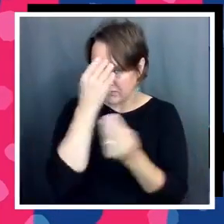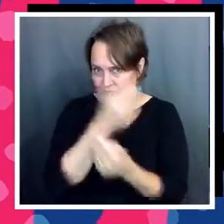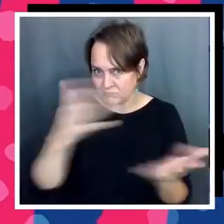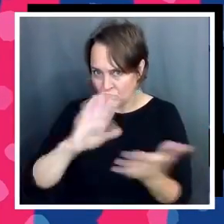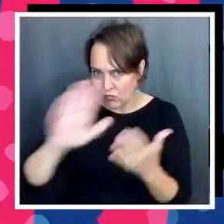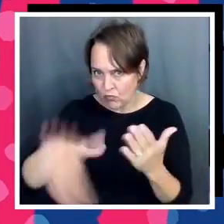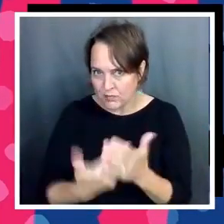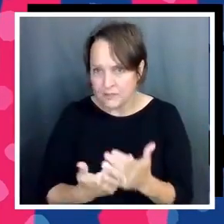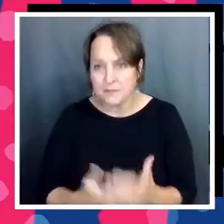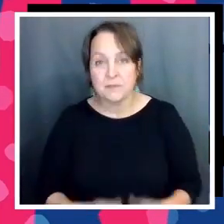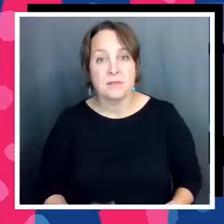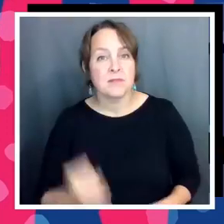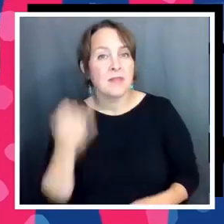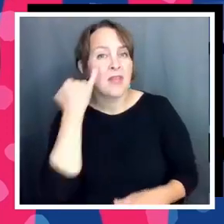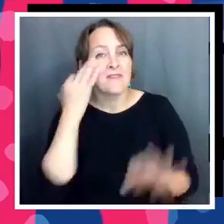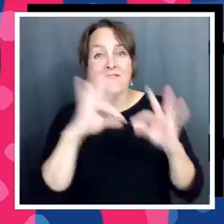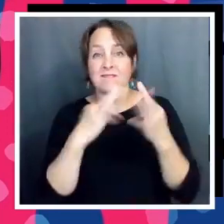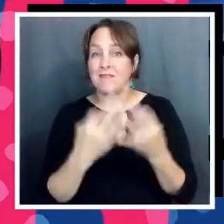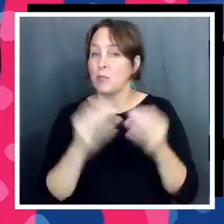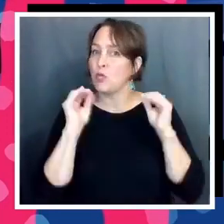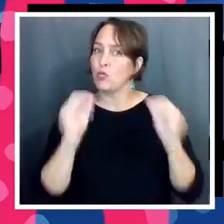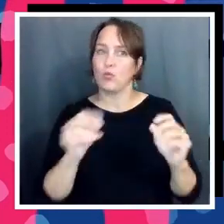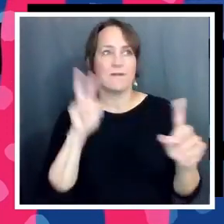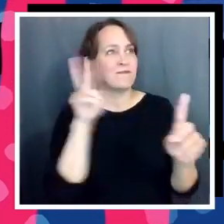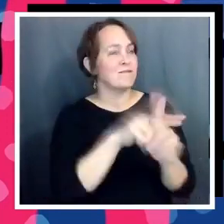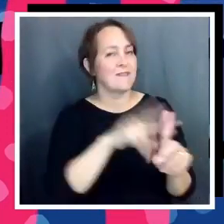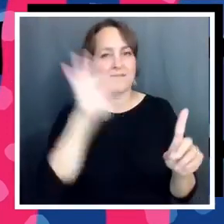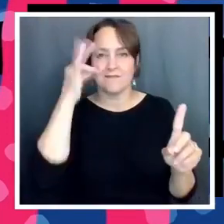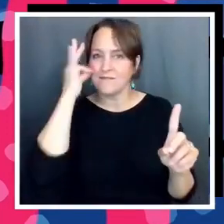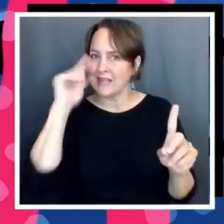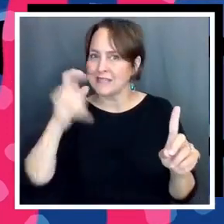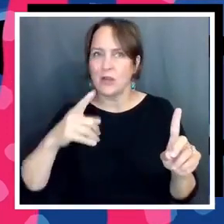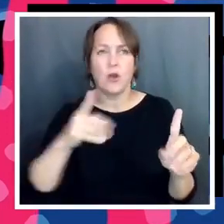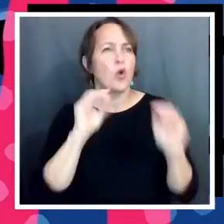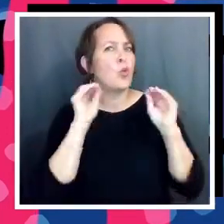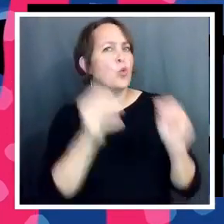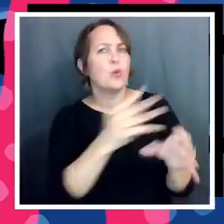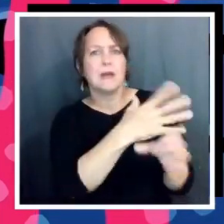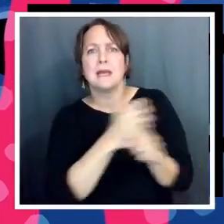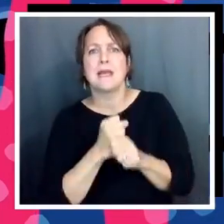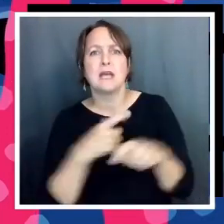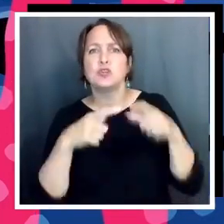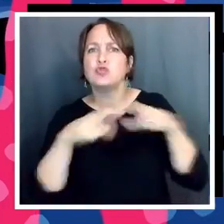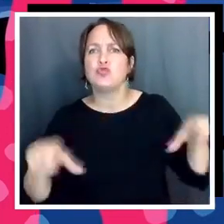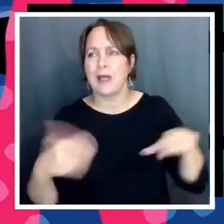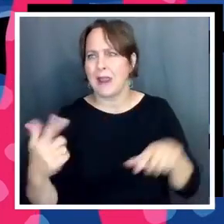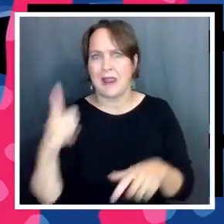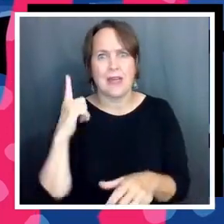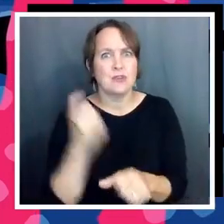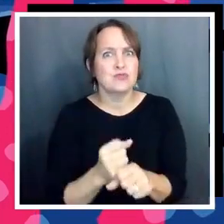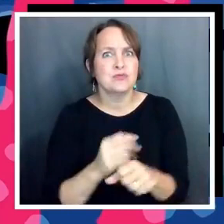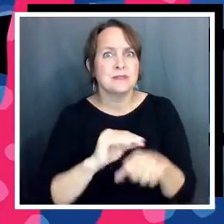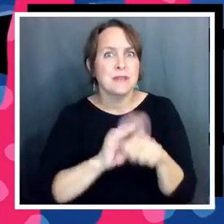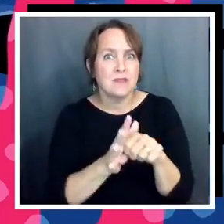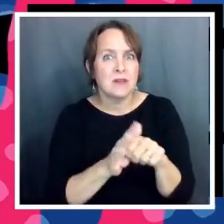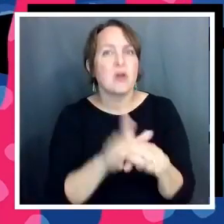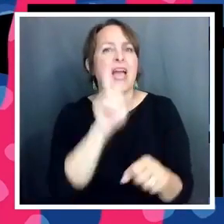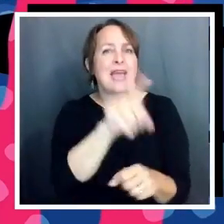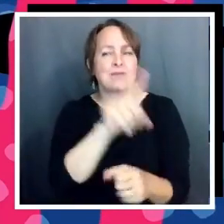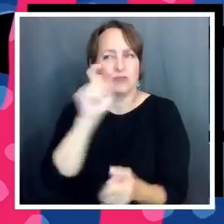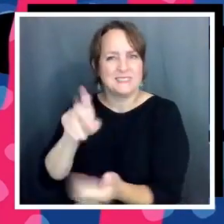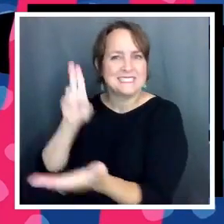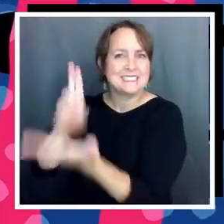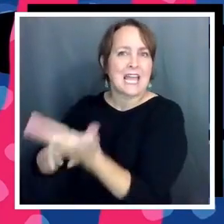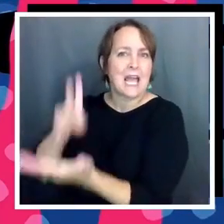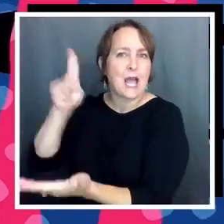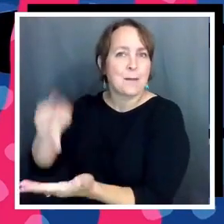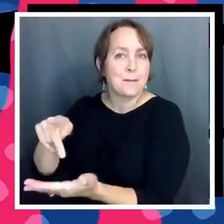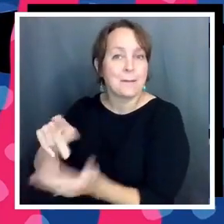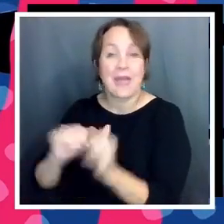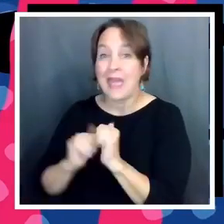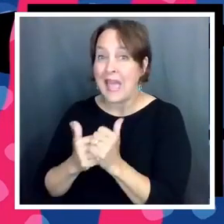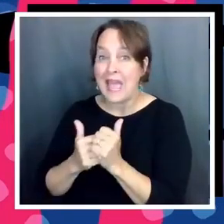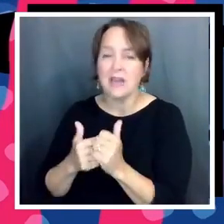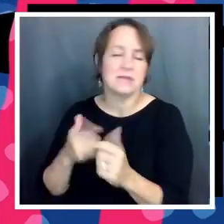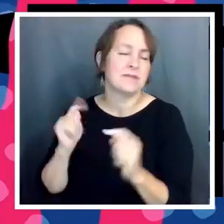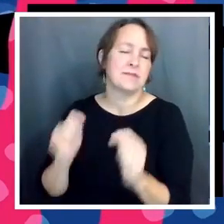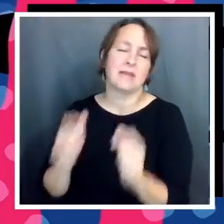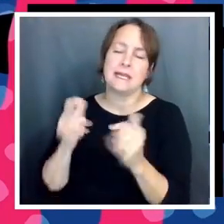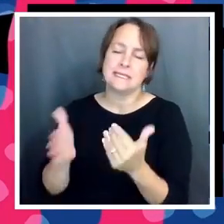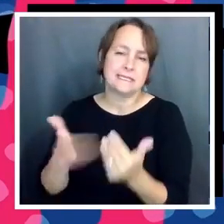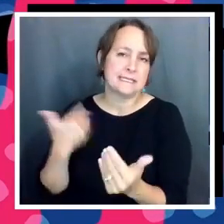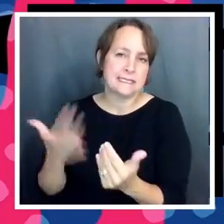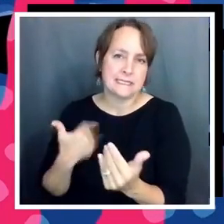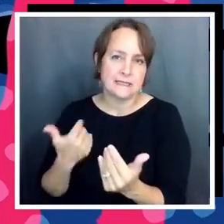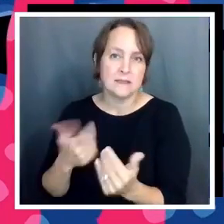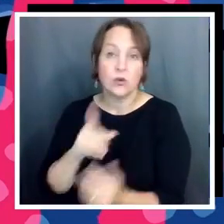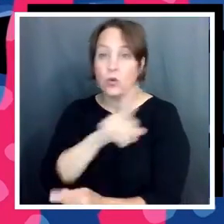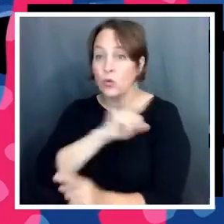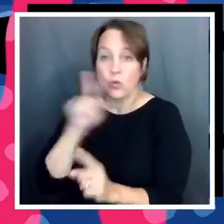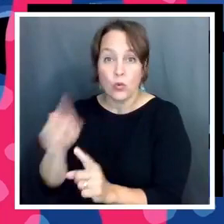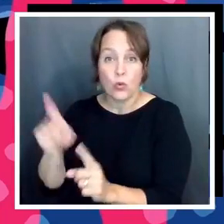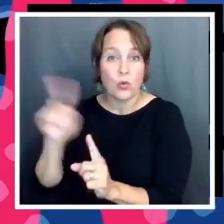YOUR BANK ACCOUNT.